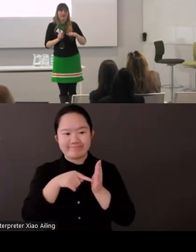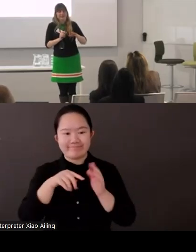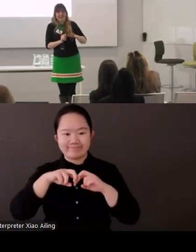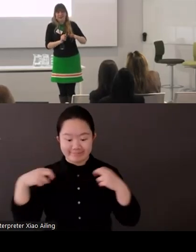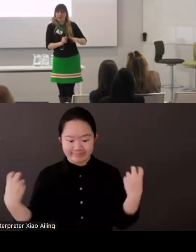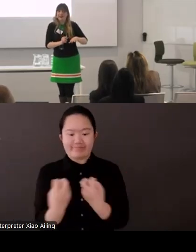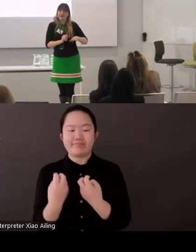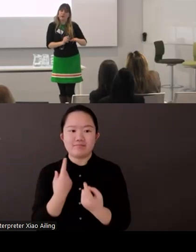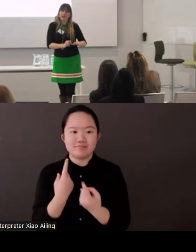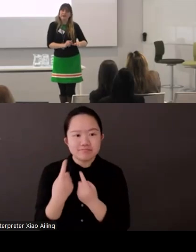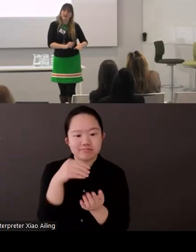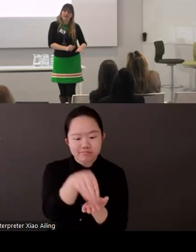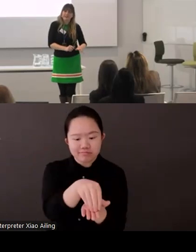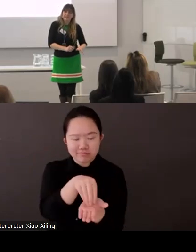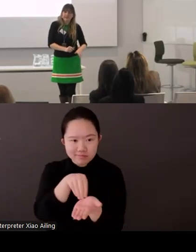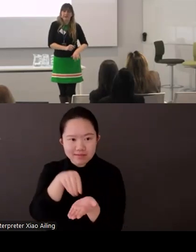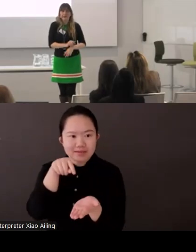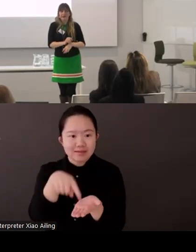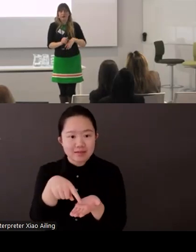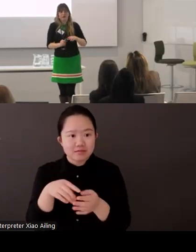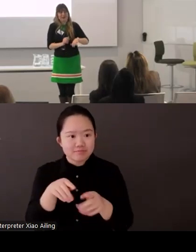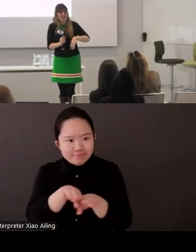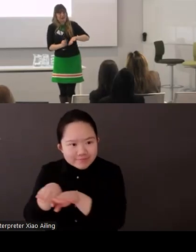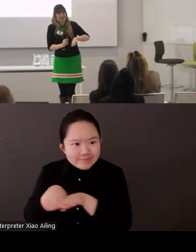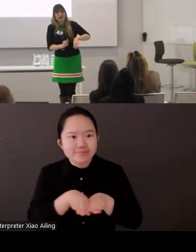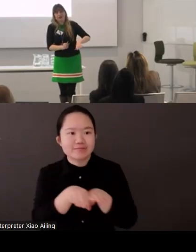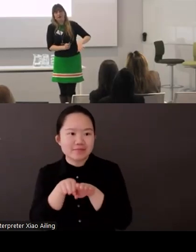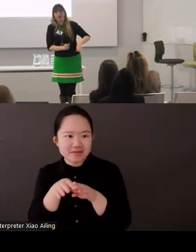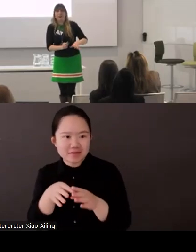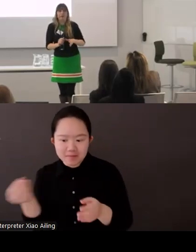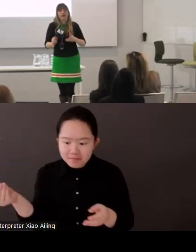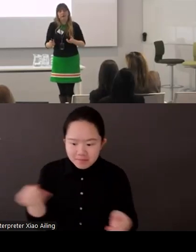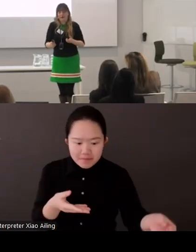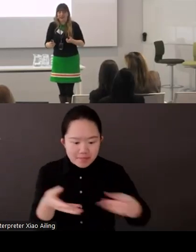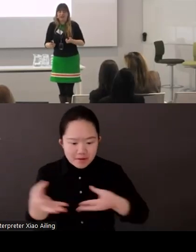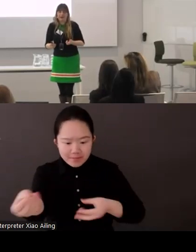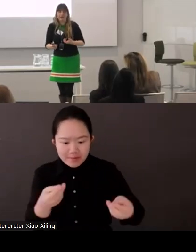kind of wanting to conceal the disability or trying to like put it a little bit away and being ashamed of it.